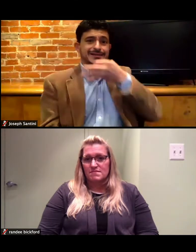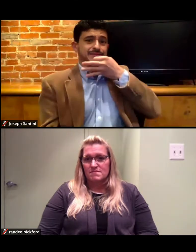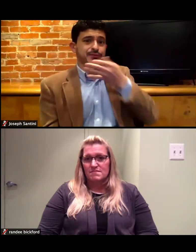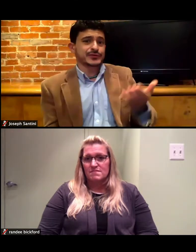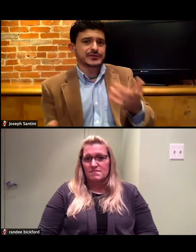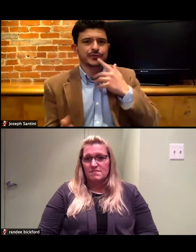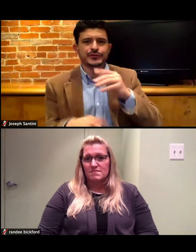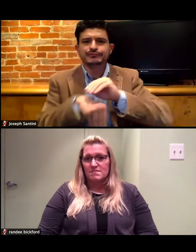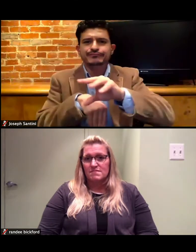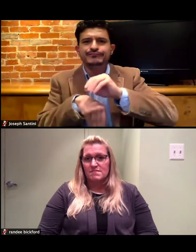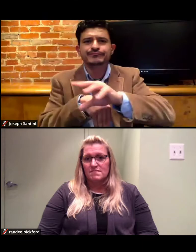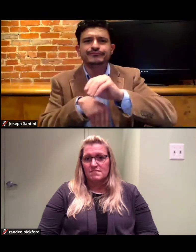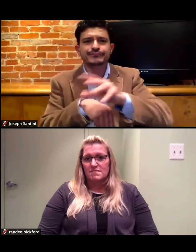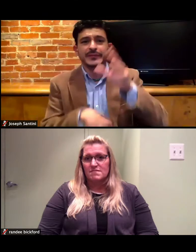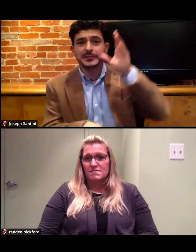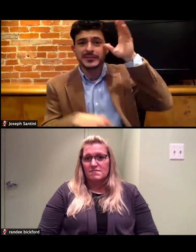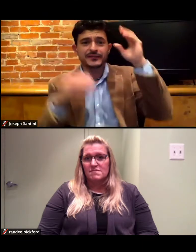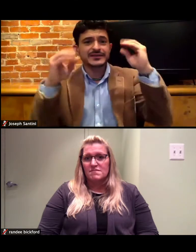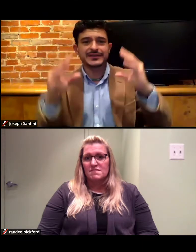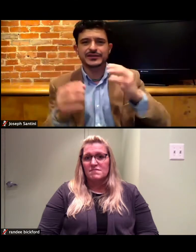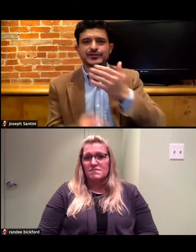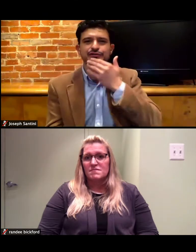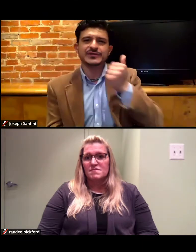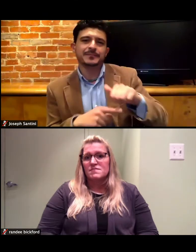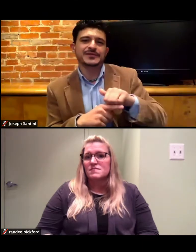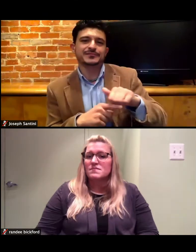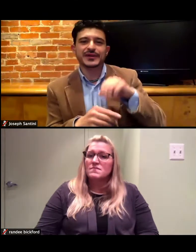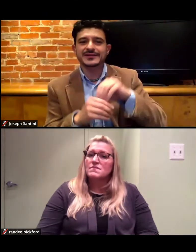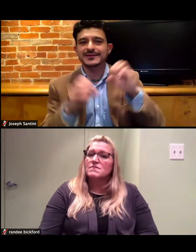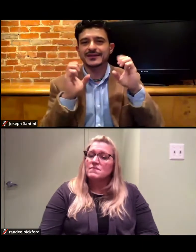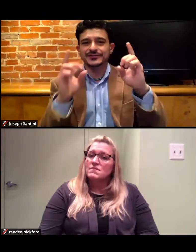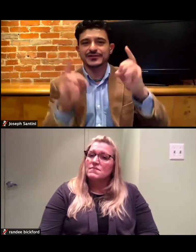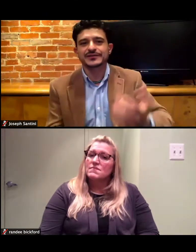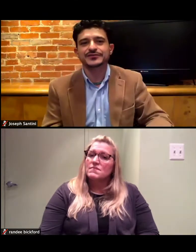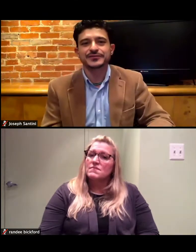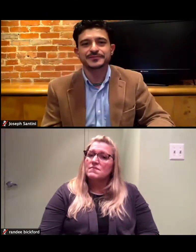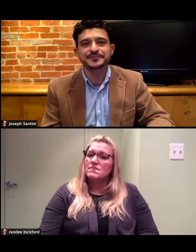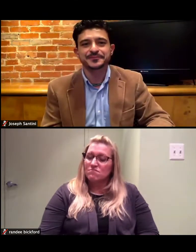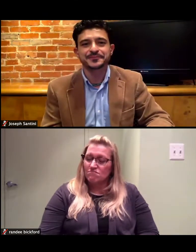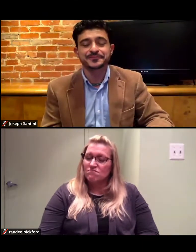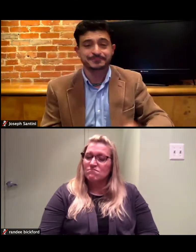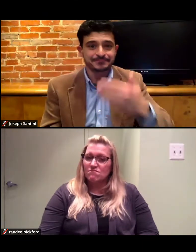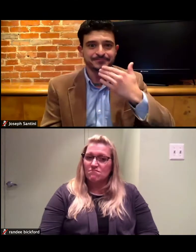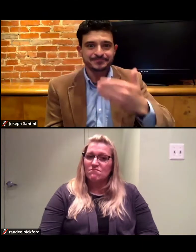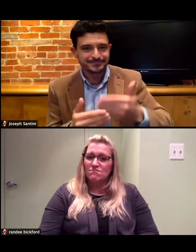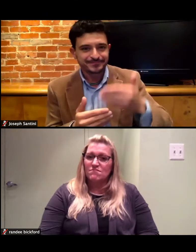We need parents to help spread the awareness and experts in depth education and in the community